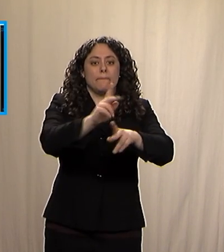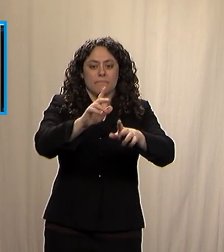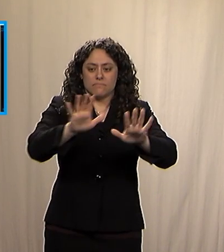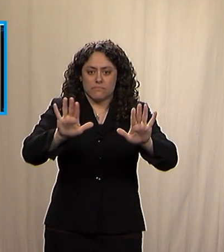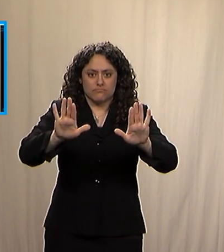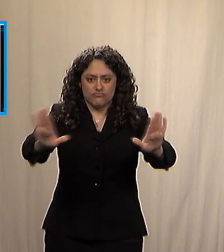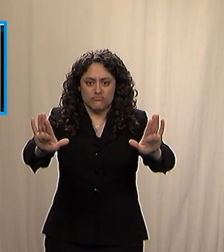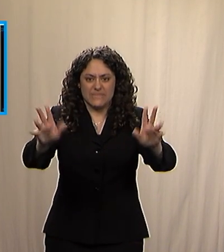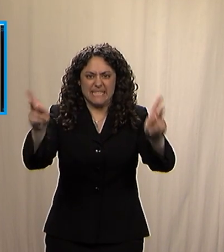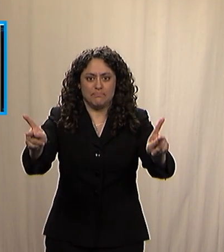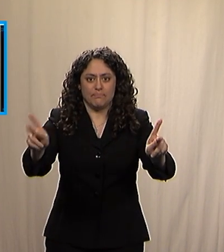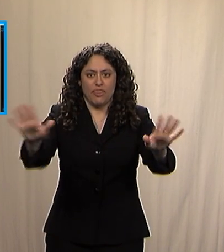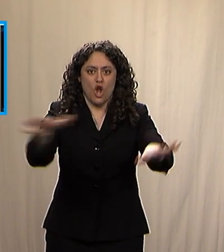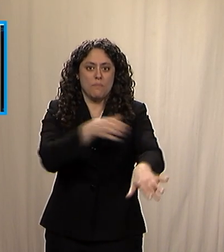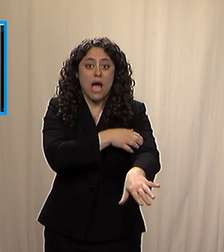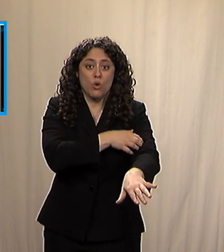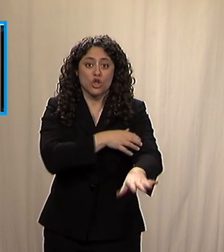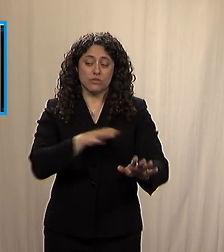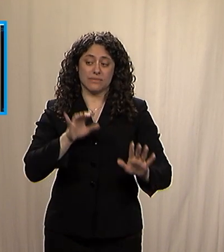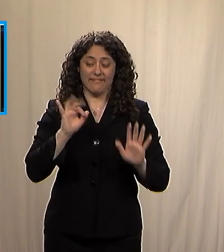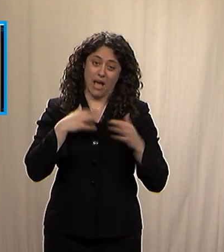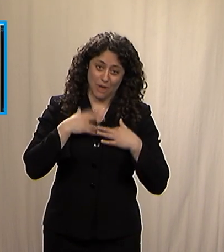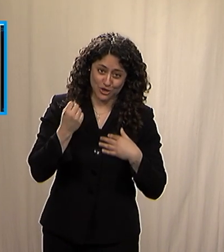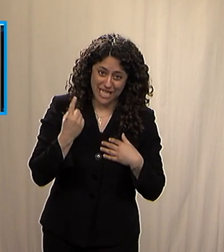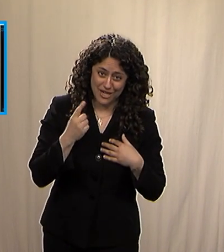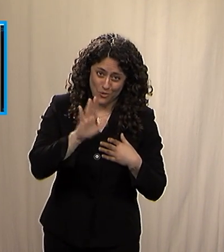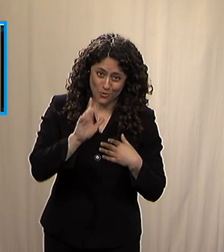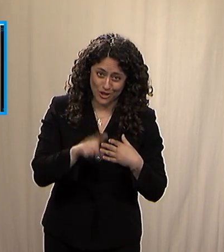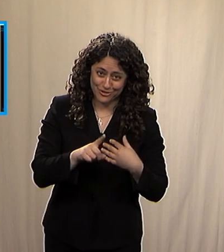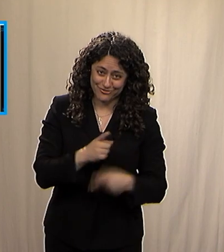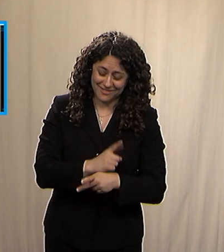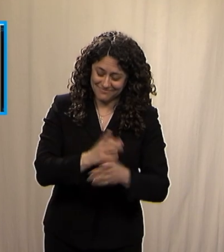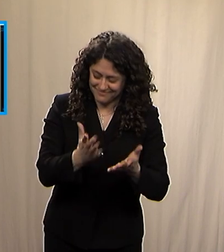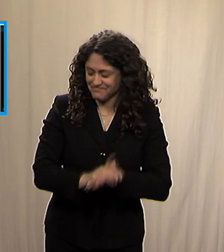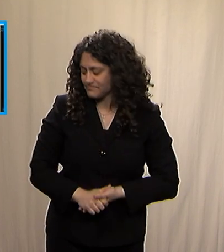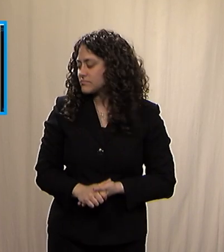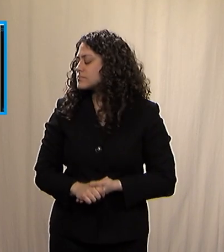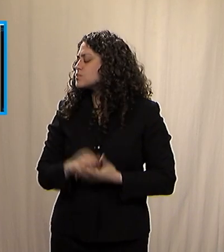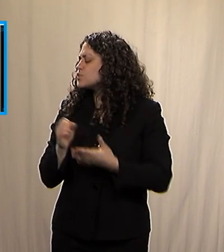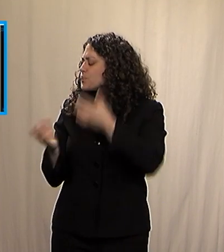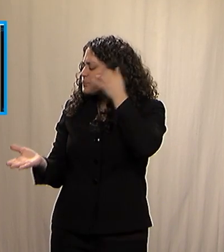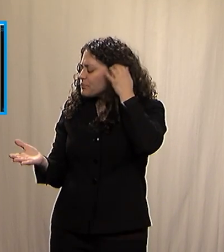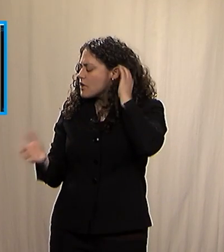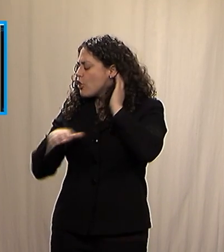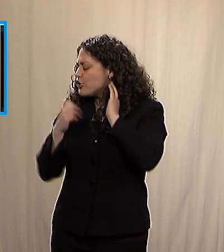Someone said have you looked